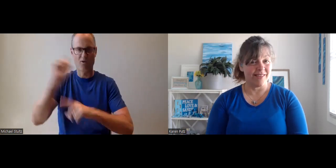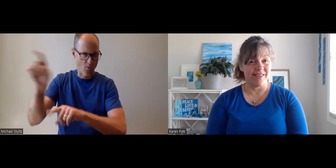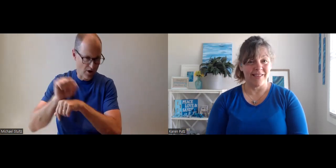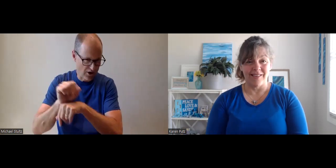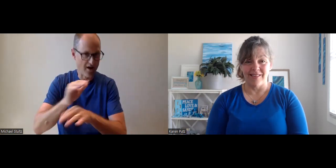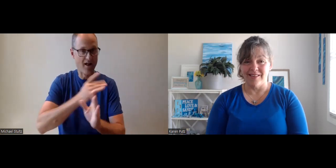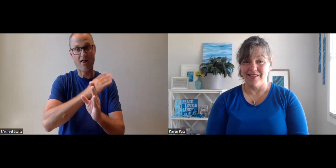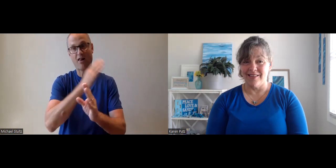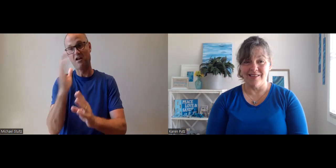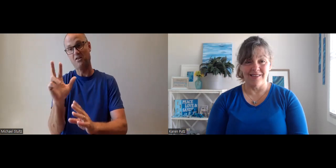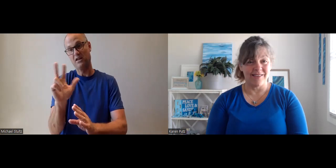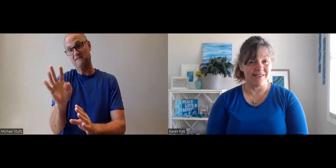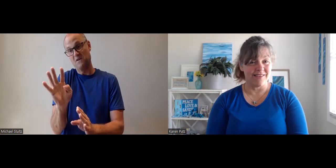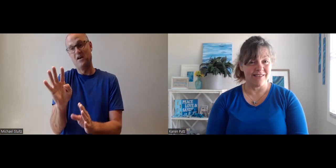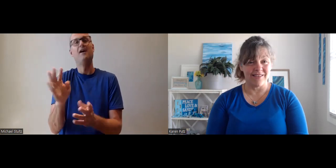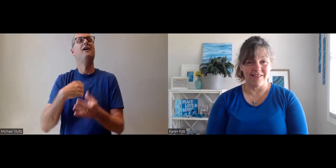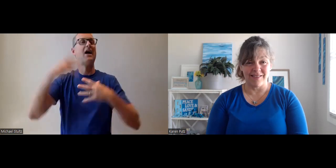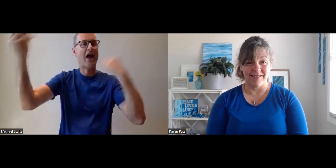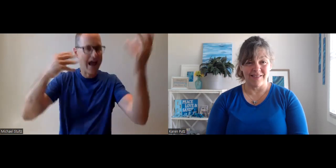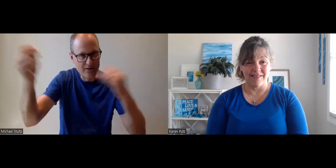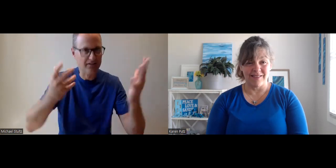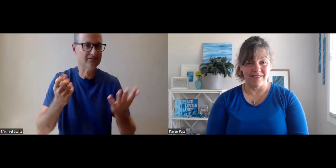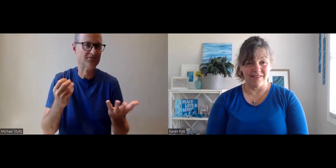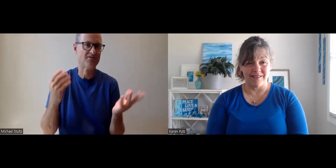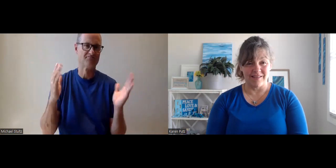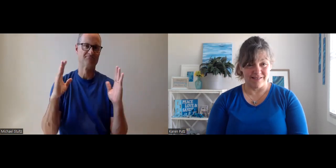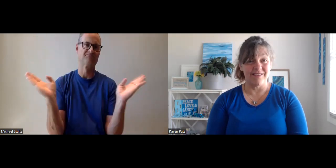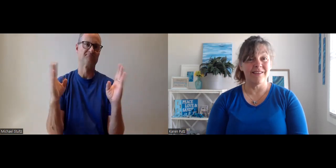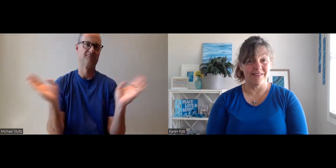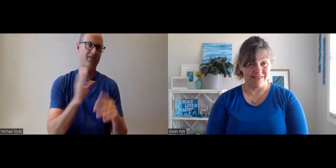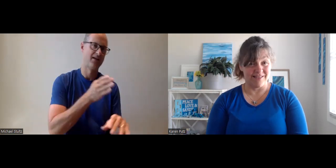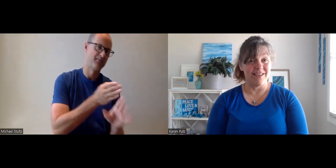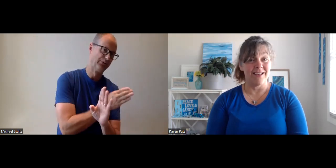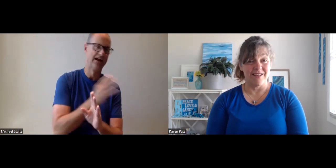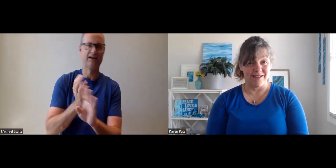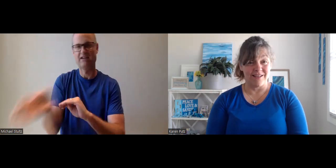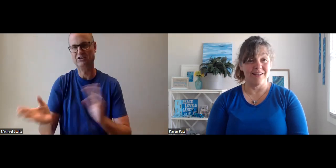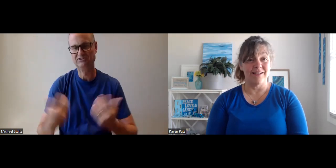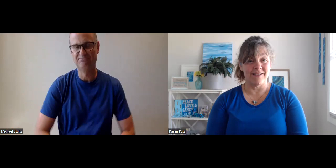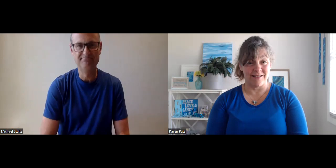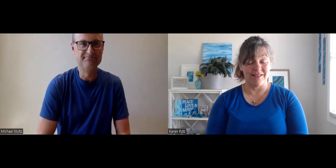I would go to work around three or four. And then I would go out to take pictures around three to five.